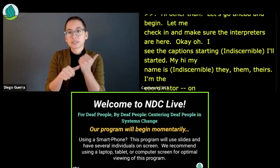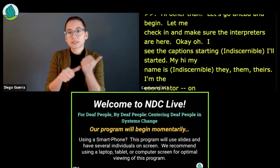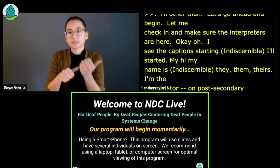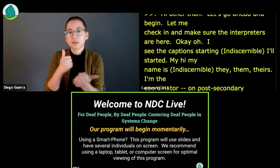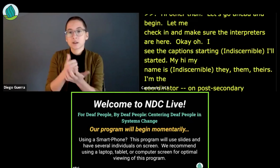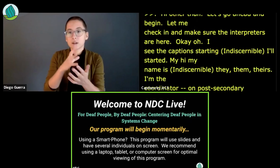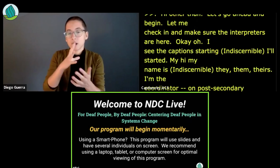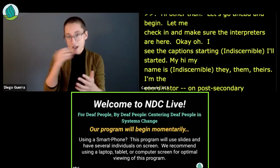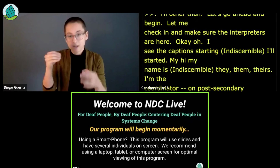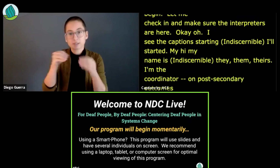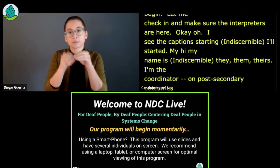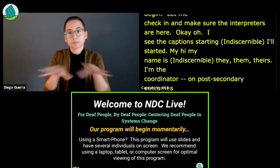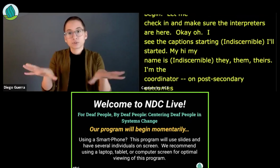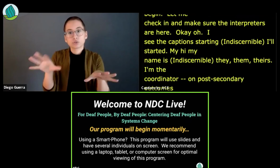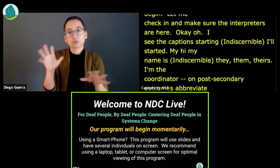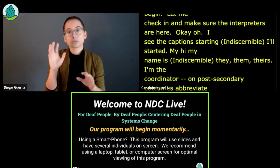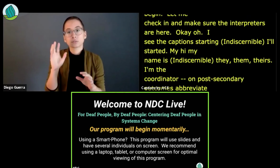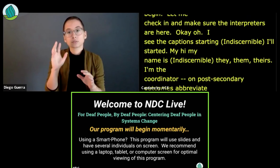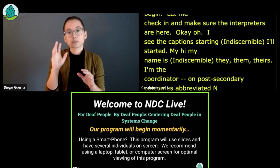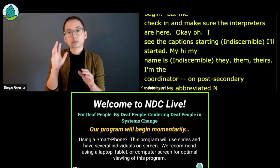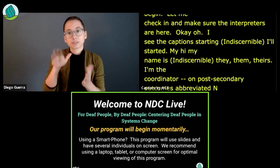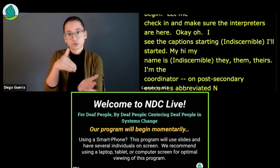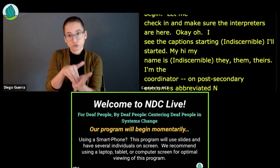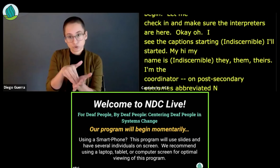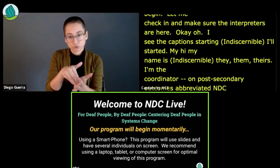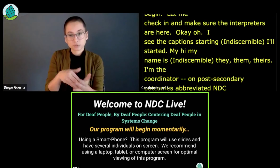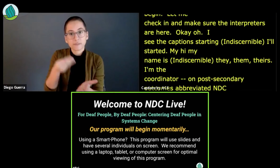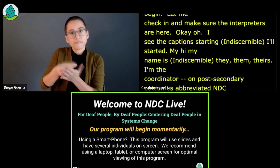NDC is a technical assistance and dissemination center